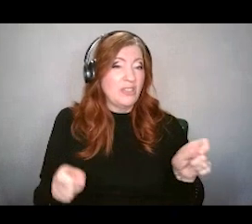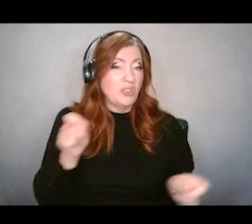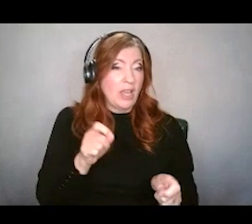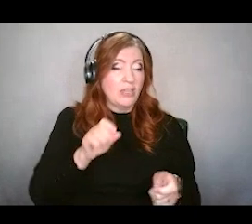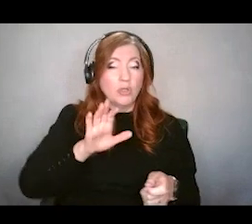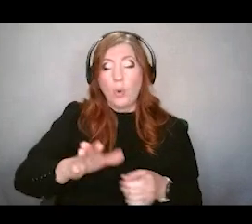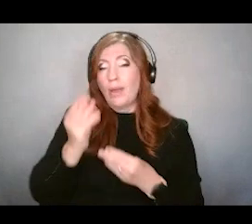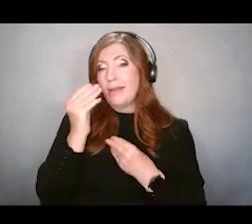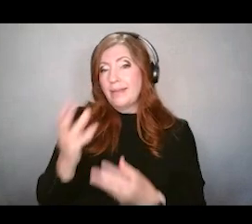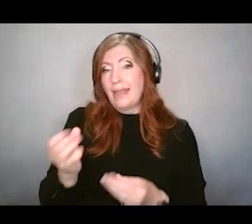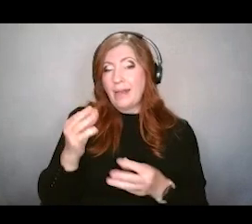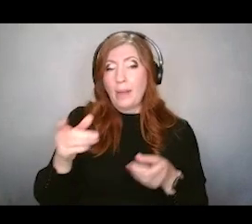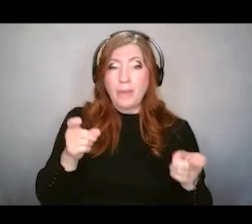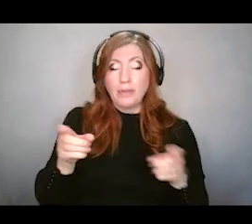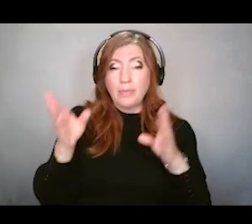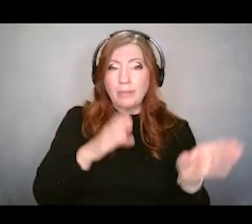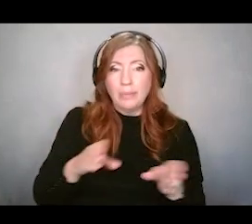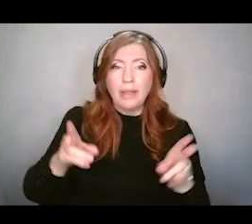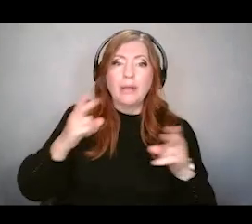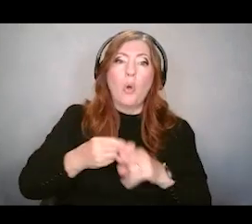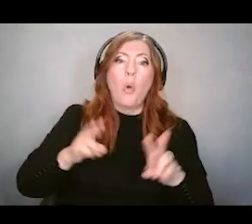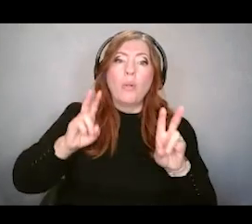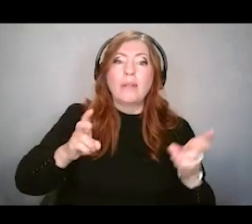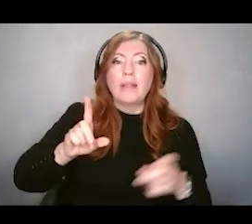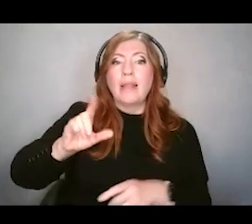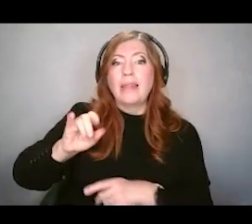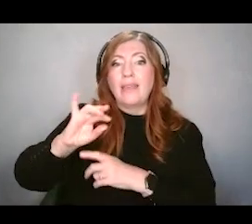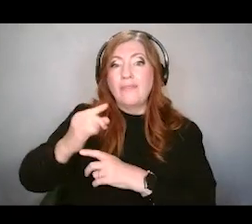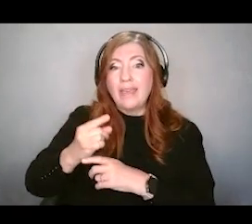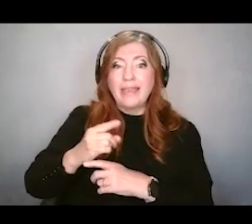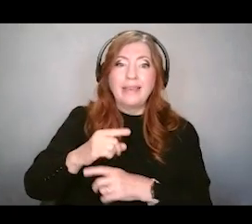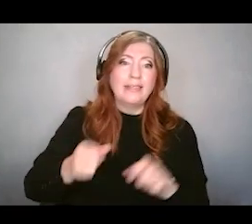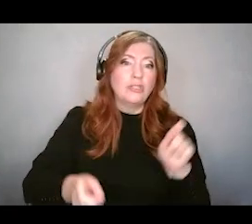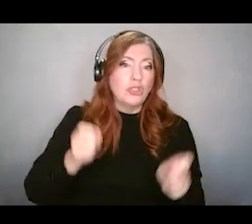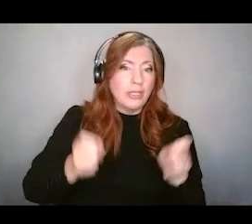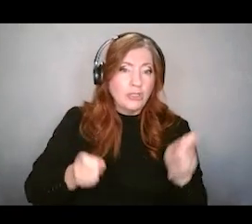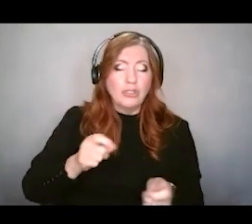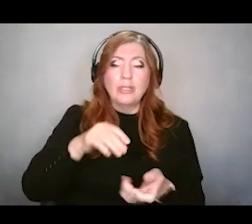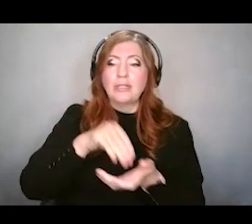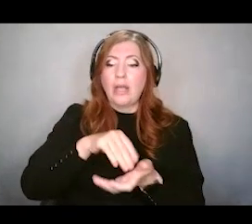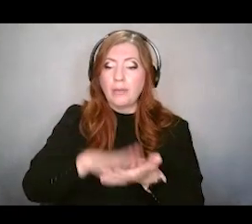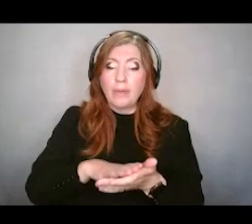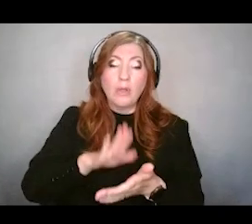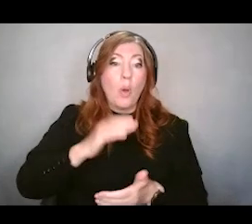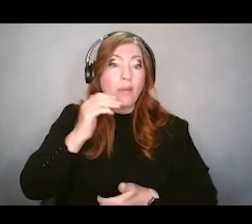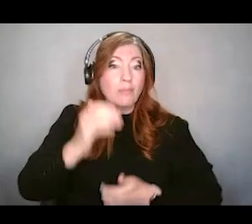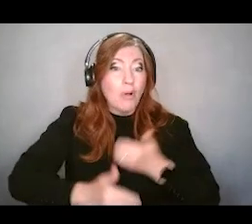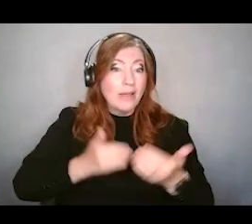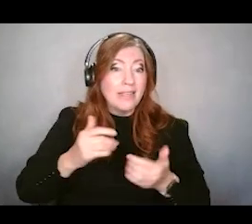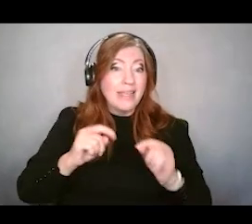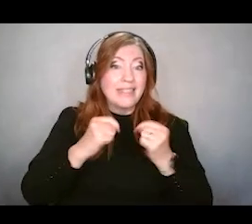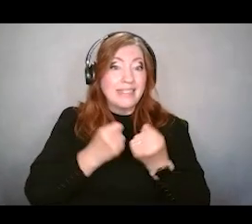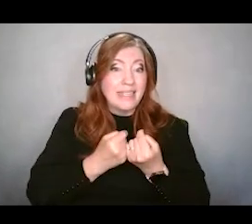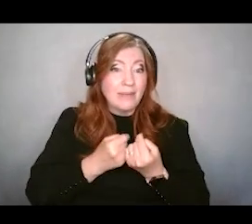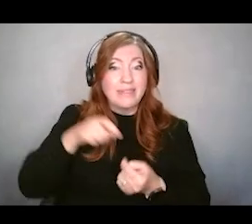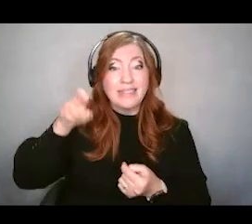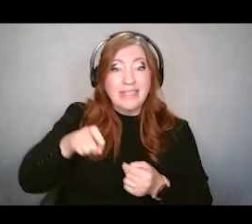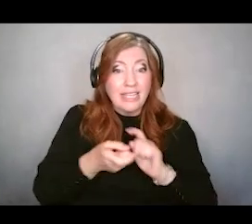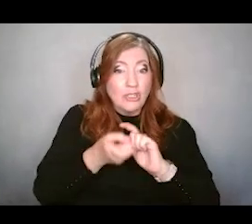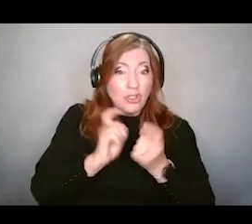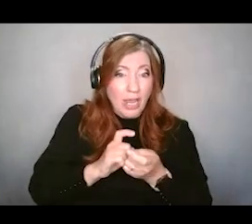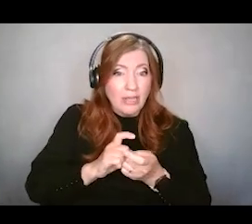be treated as a living document, updated as your processes and team’s needs change.